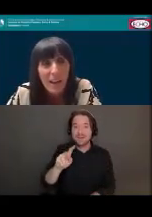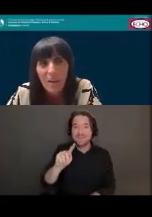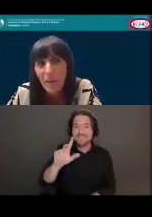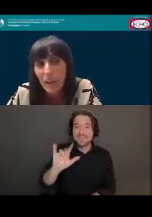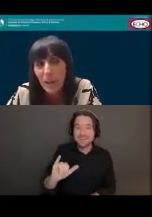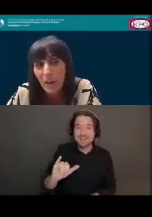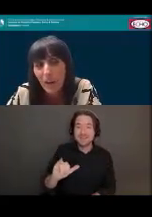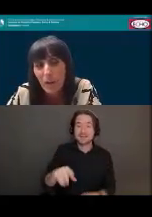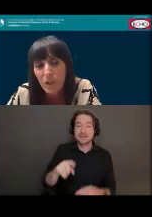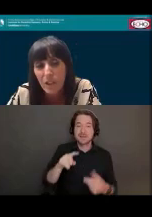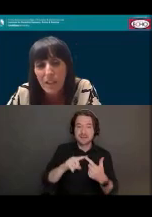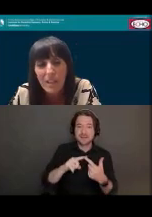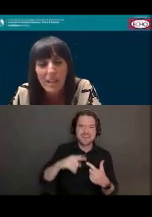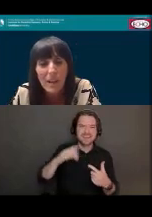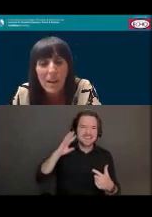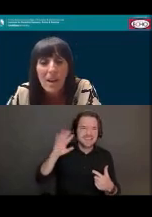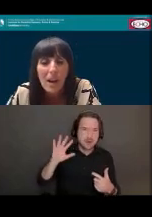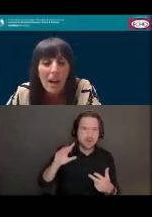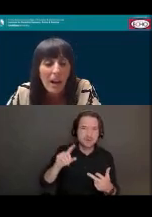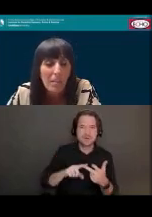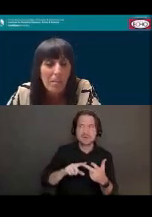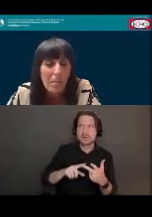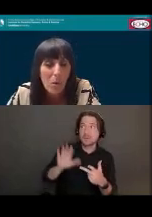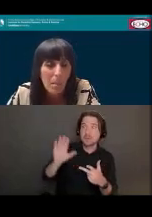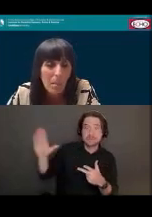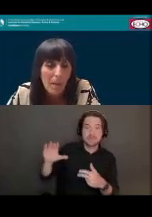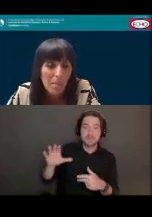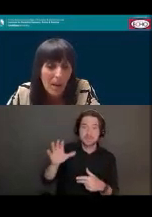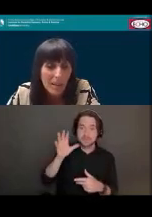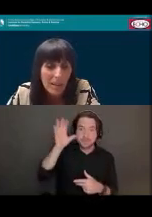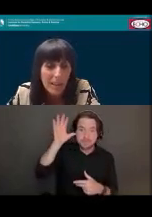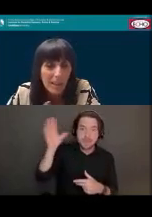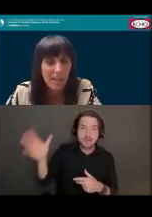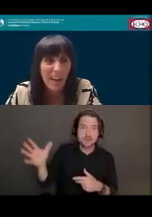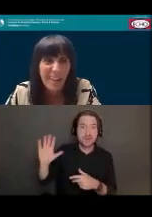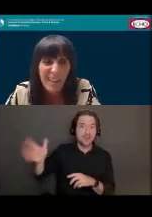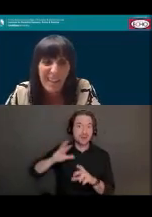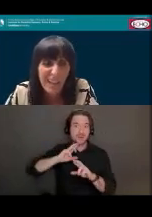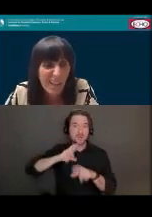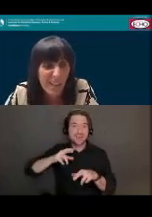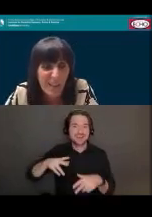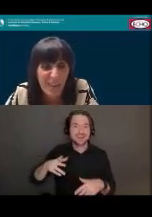and we can coach it, or by modeling, I'd narrate those